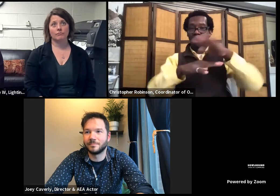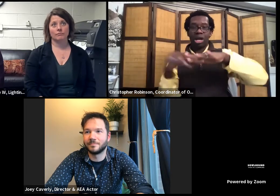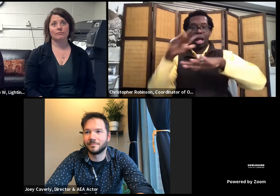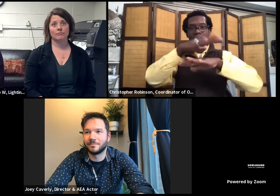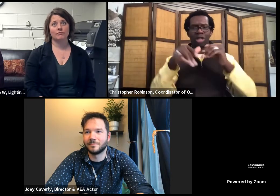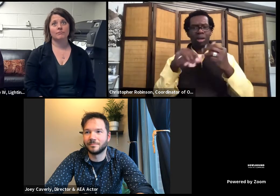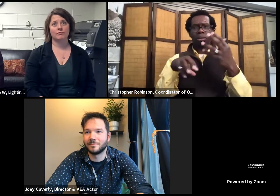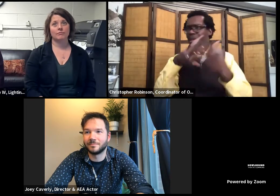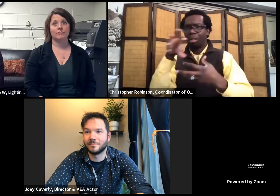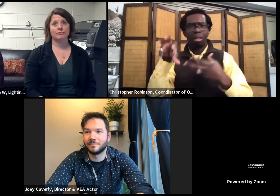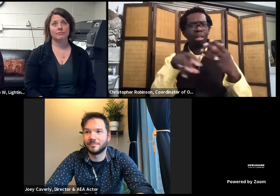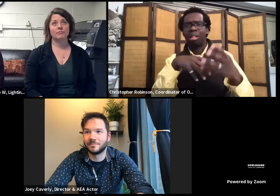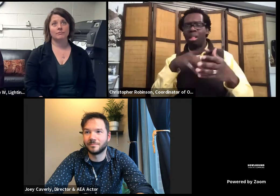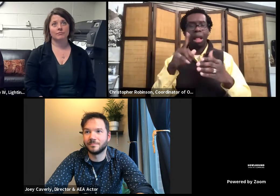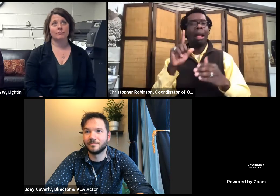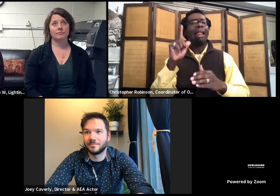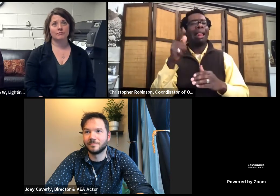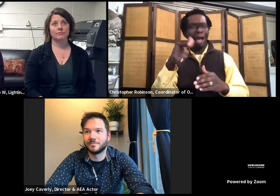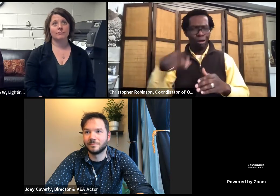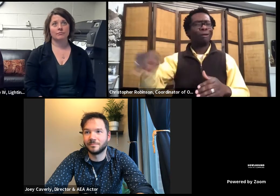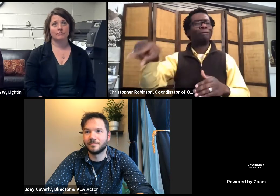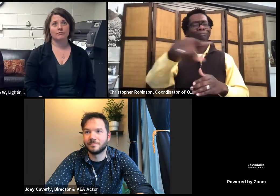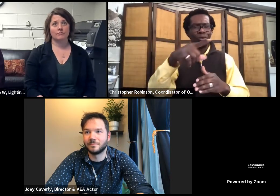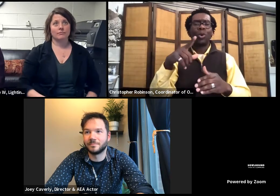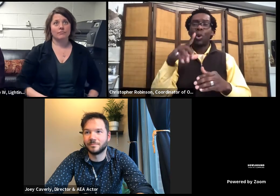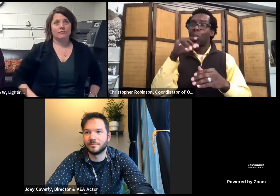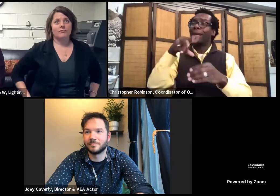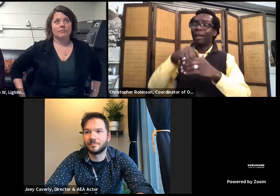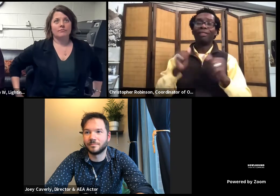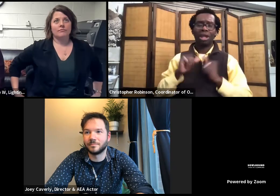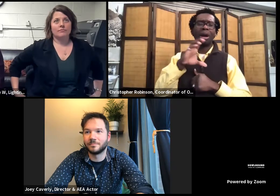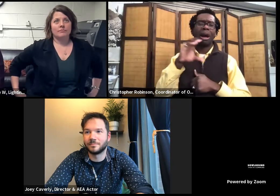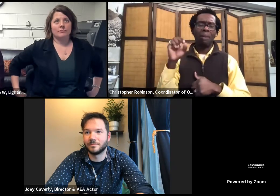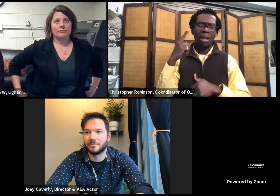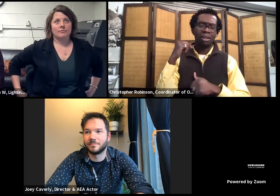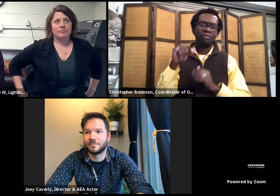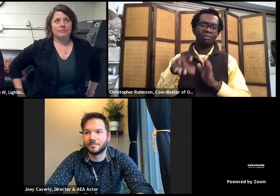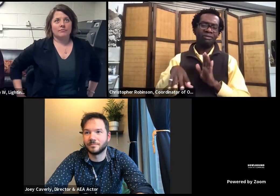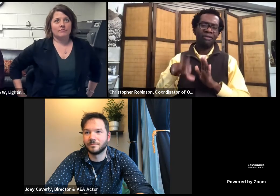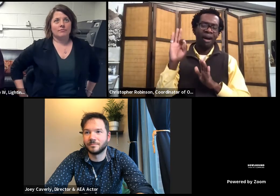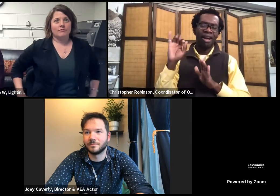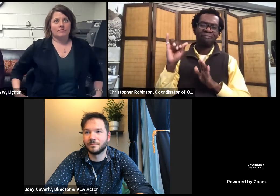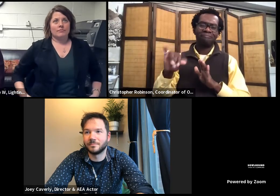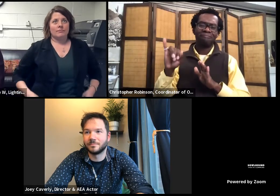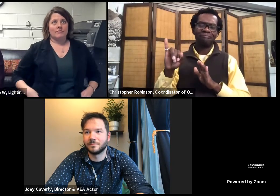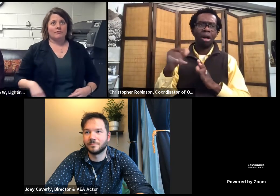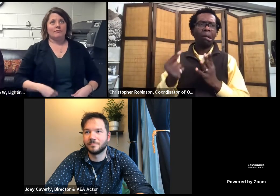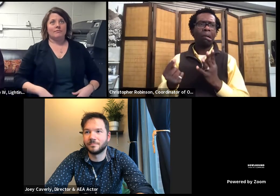instead of this kind of popcorn where everything is happening over one another. And later you can kinda figure out